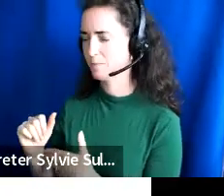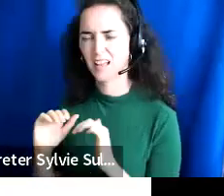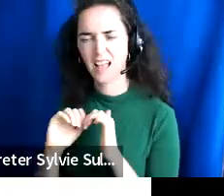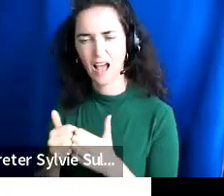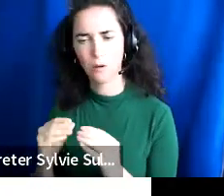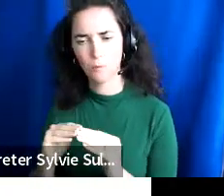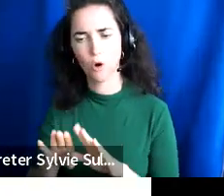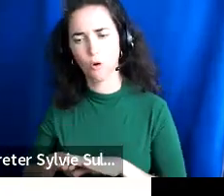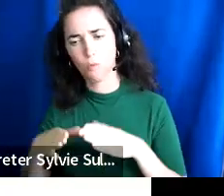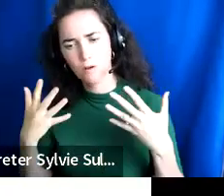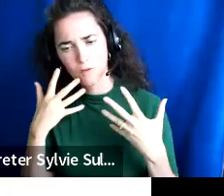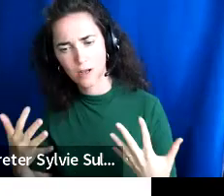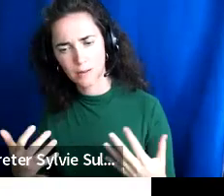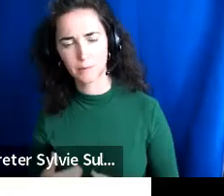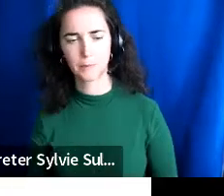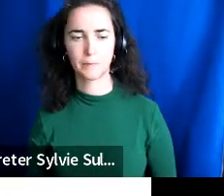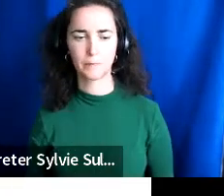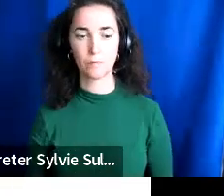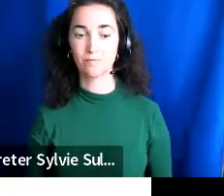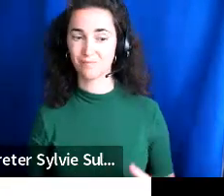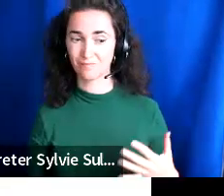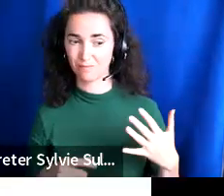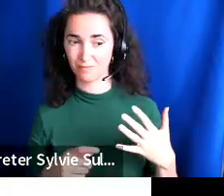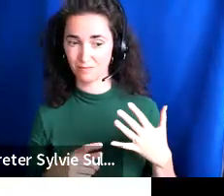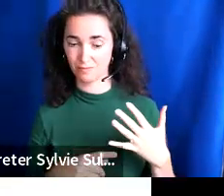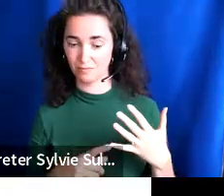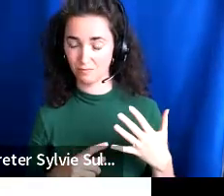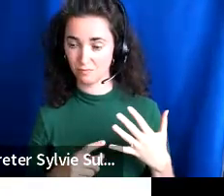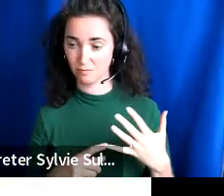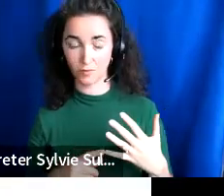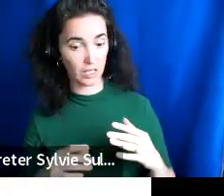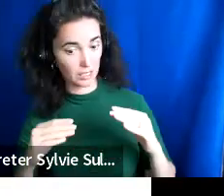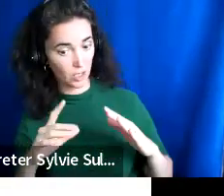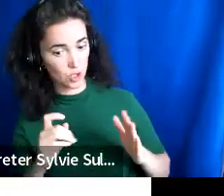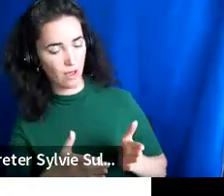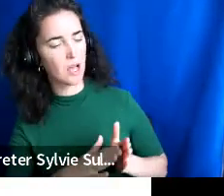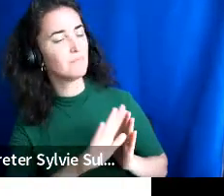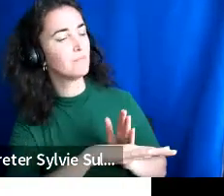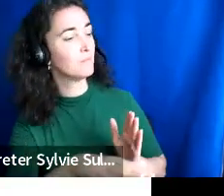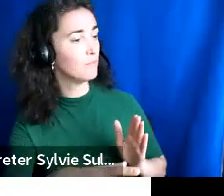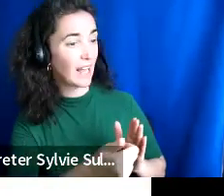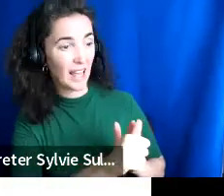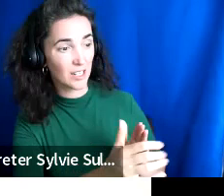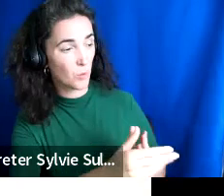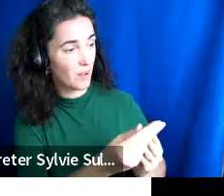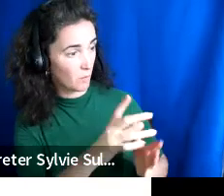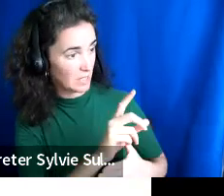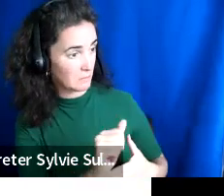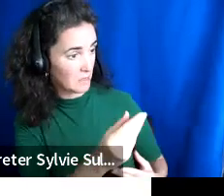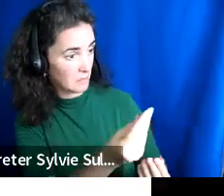Should instructor invite students to discuss a disability, and we work in the fine legal life.